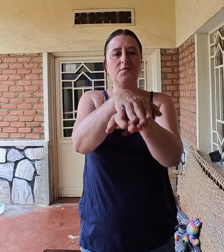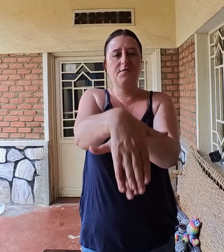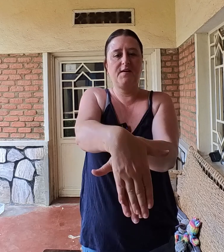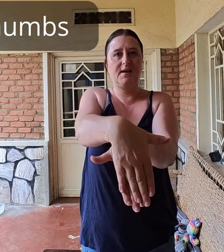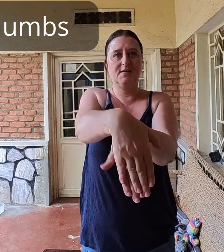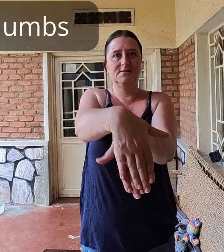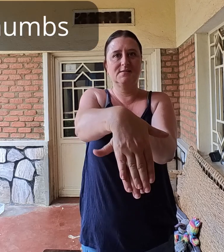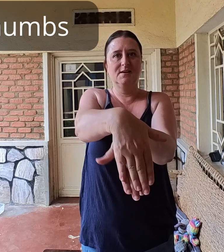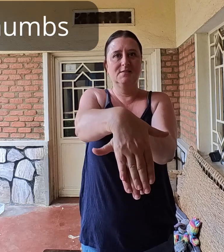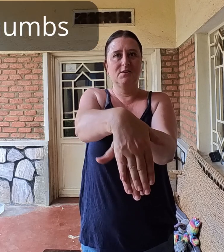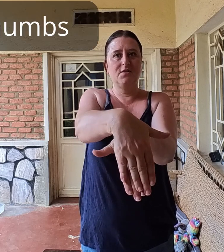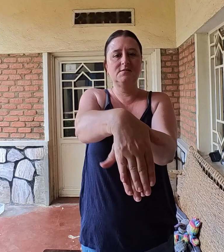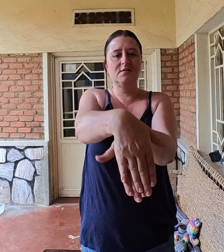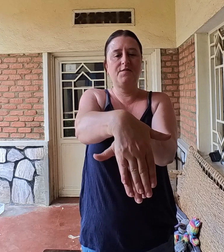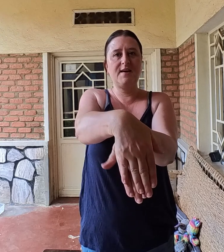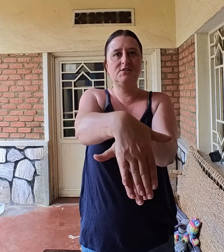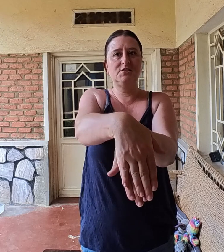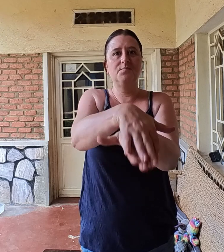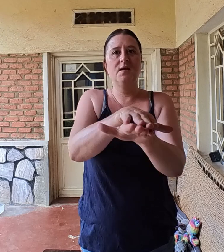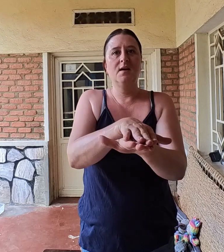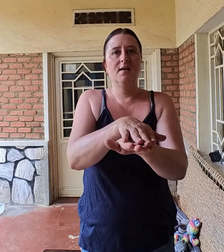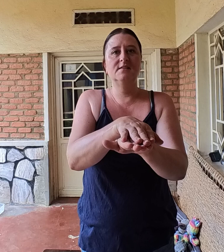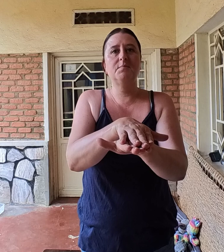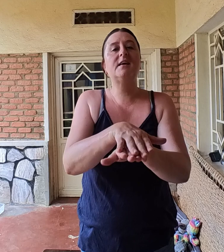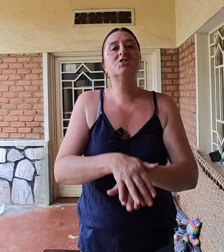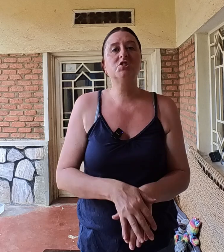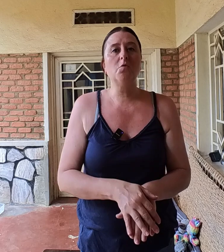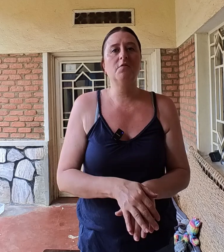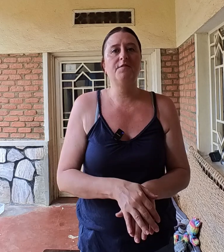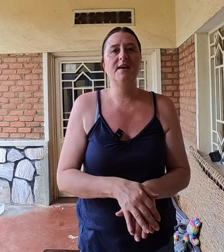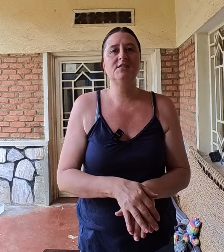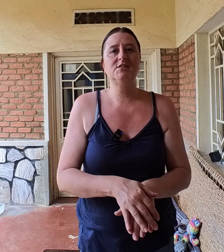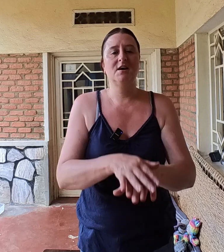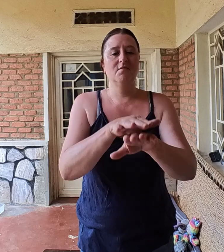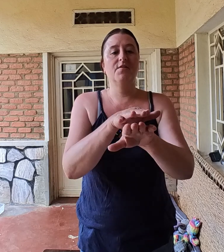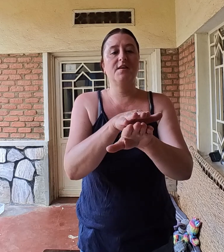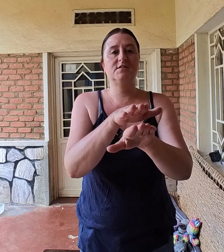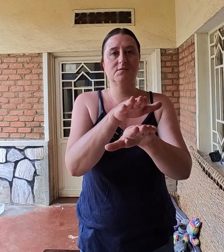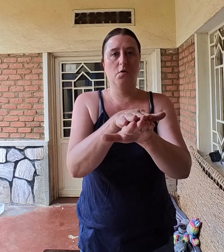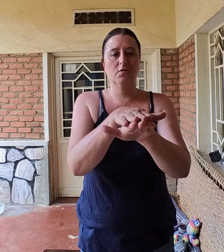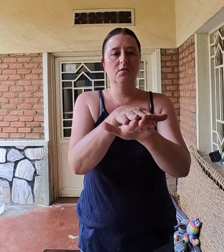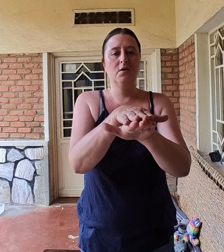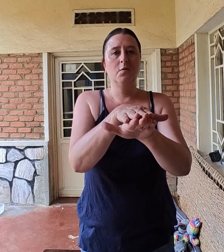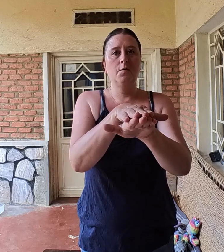move the fingers. So, those are the fish. Then to make it a shoal of fish, rather than just one,